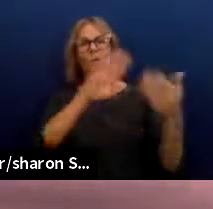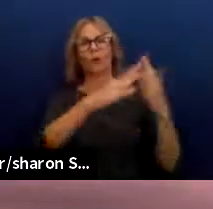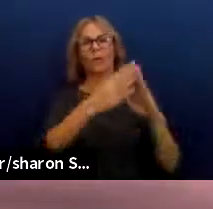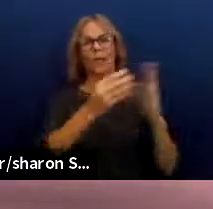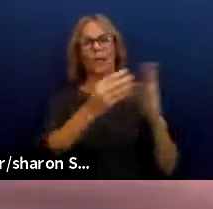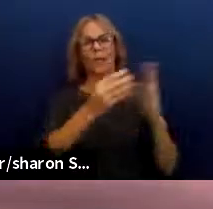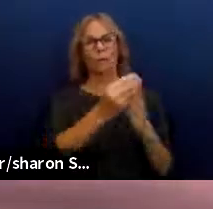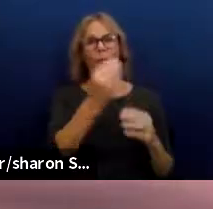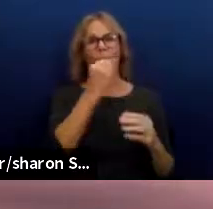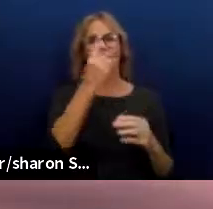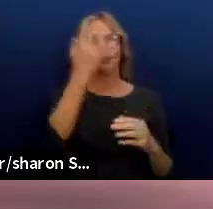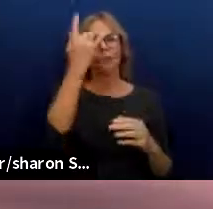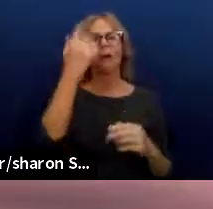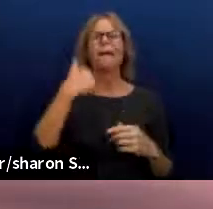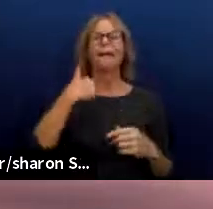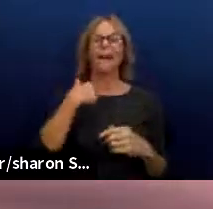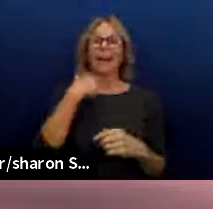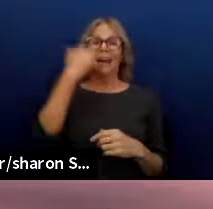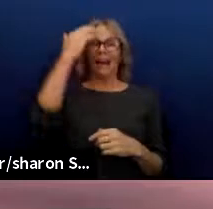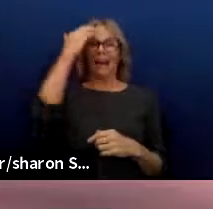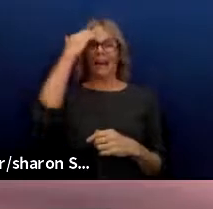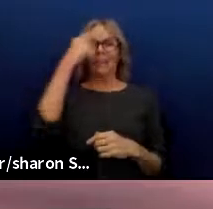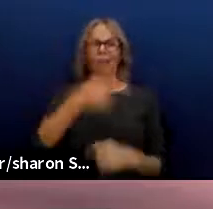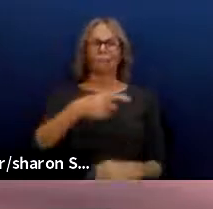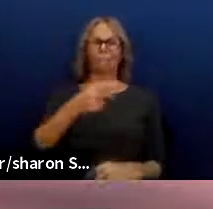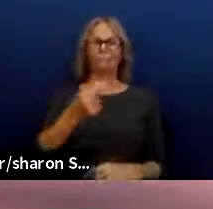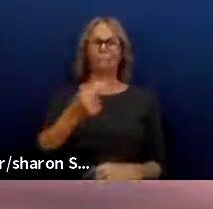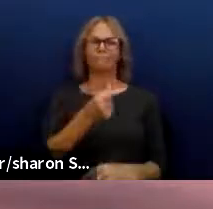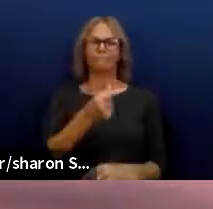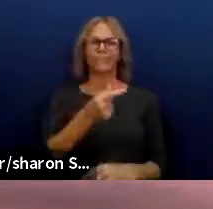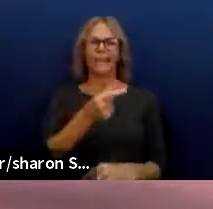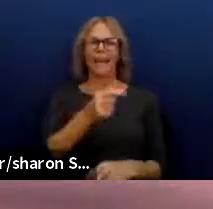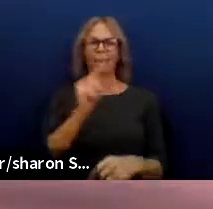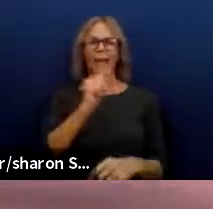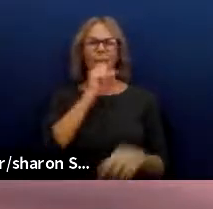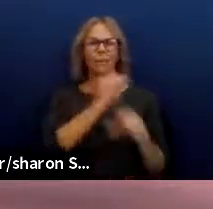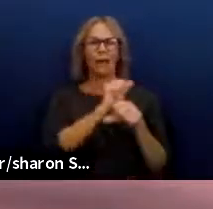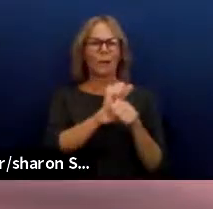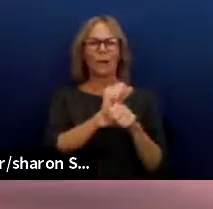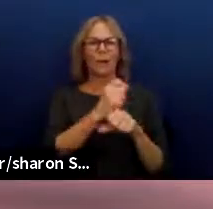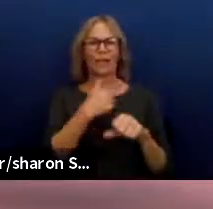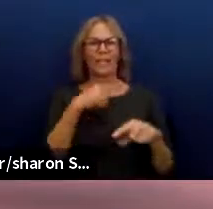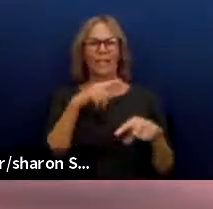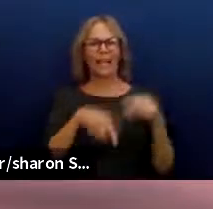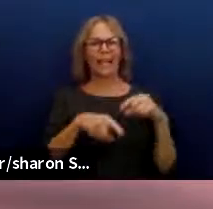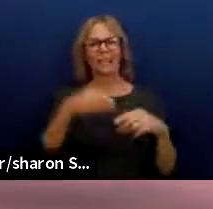because I know that darn stall is still out of order. And there is no way I can get into the female restroom looking the way I do and